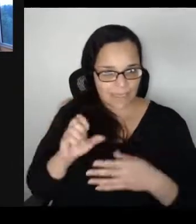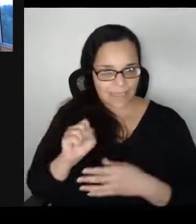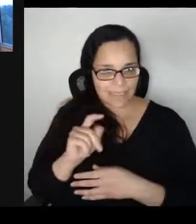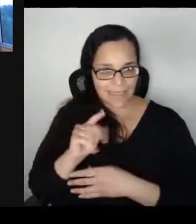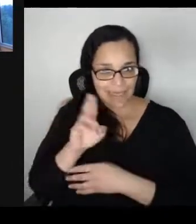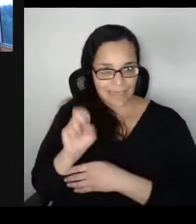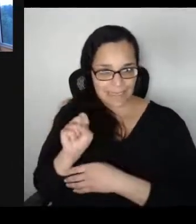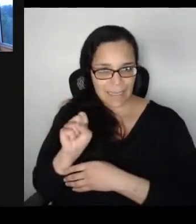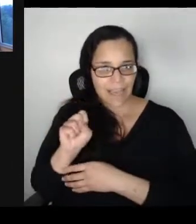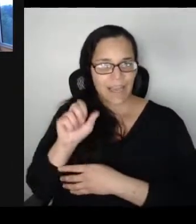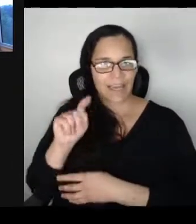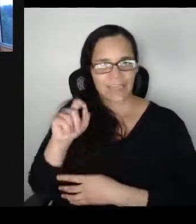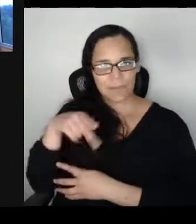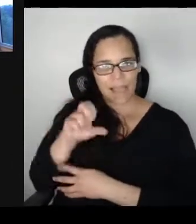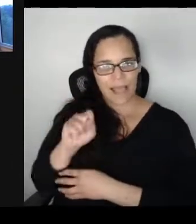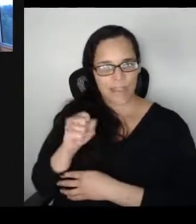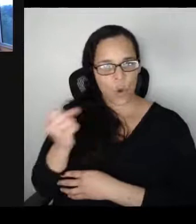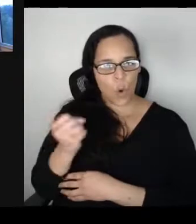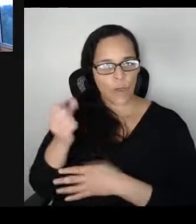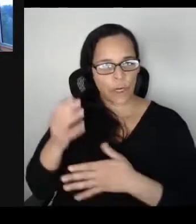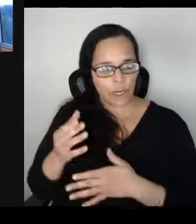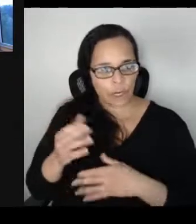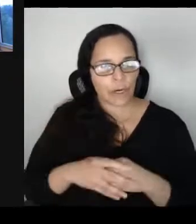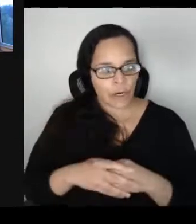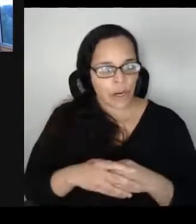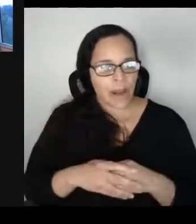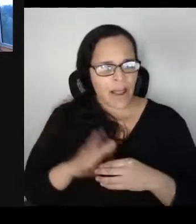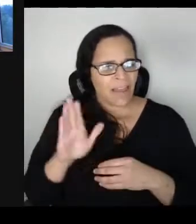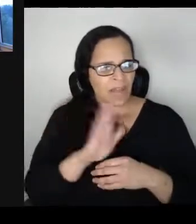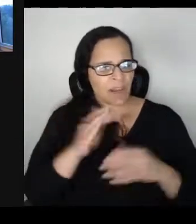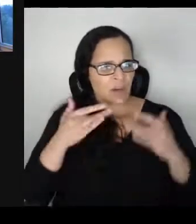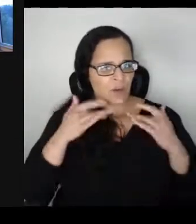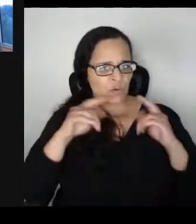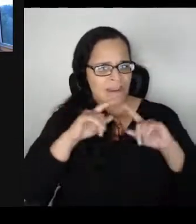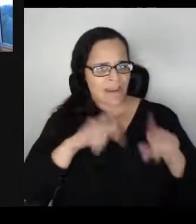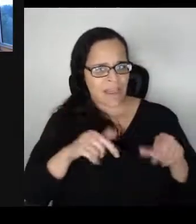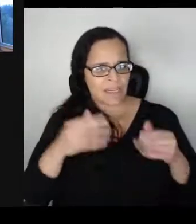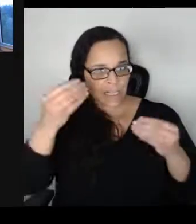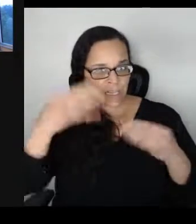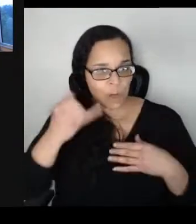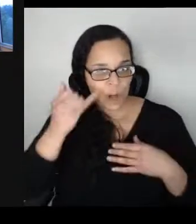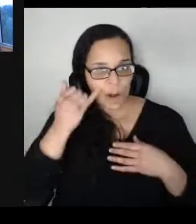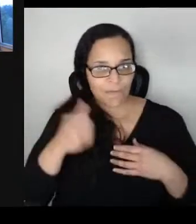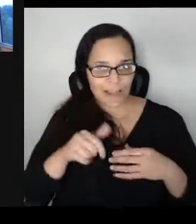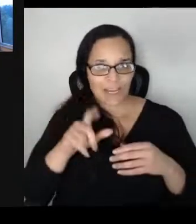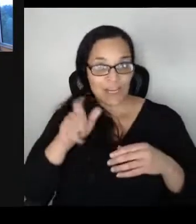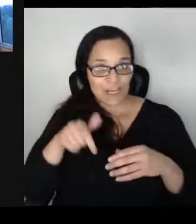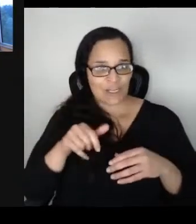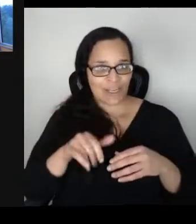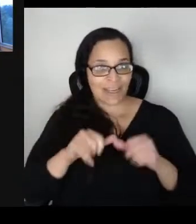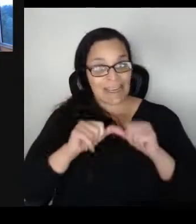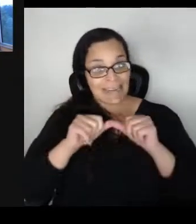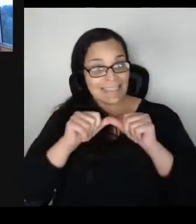Their reaction a lot of times tells me whether I should keep going with this conversation or whether I should,